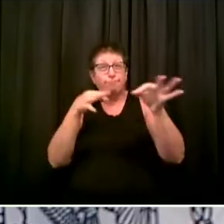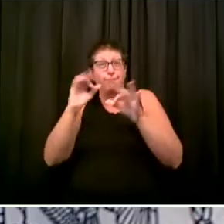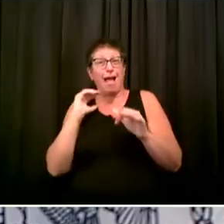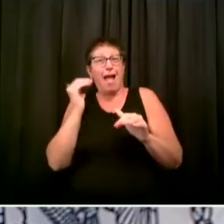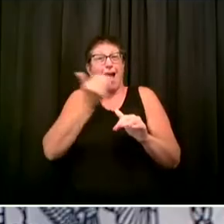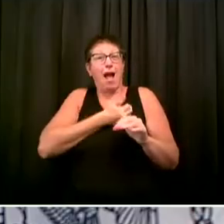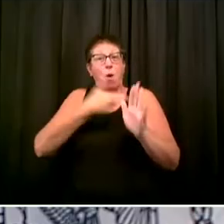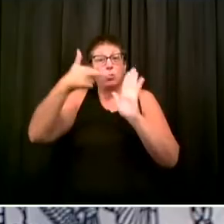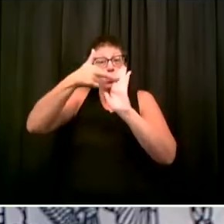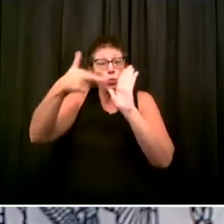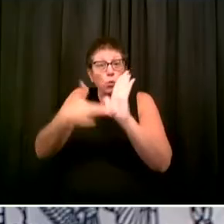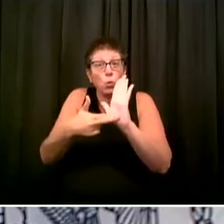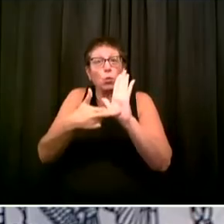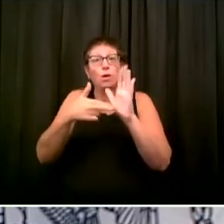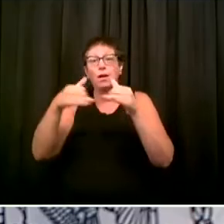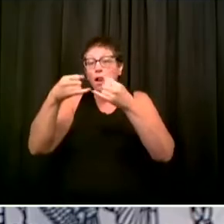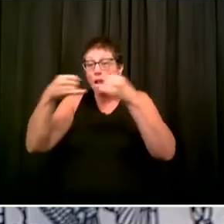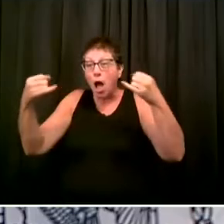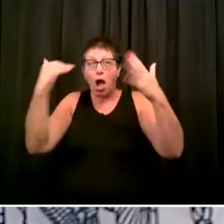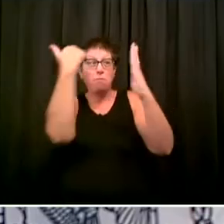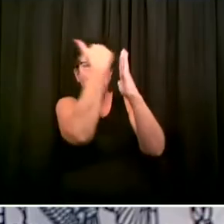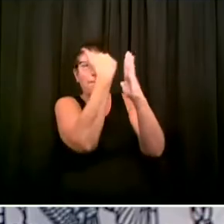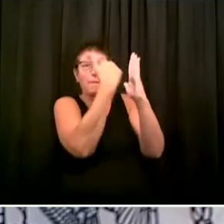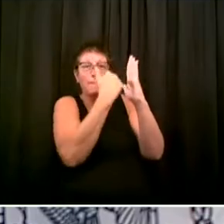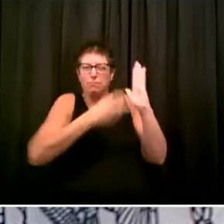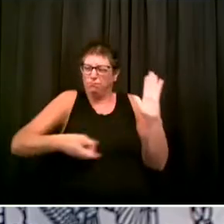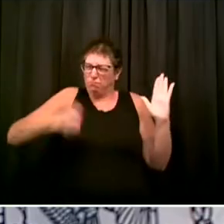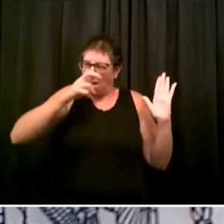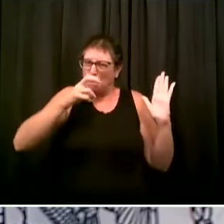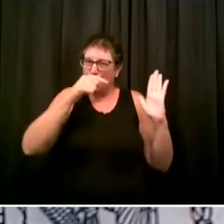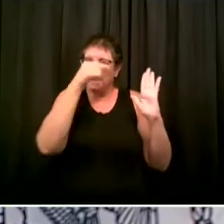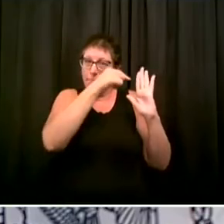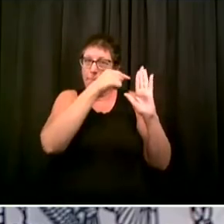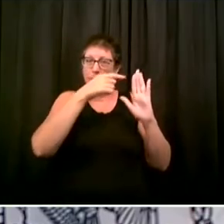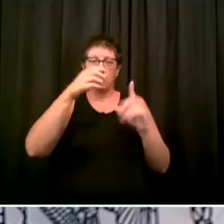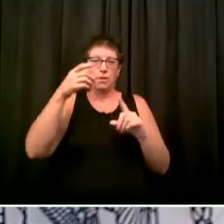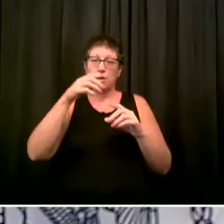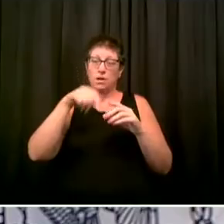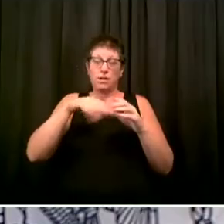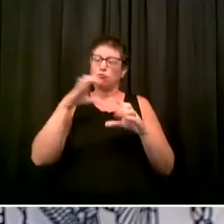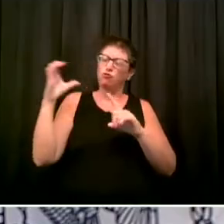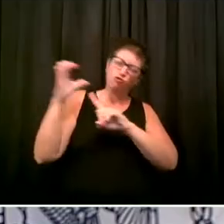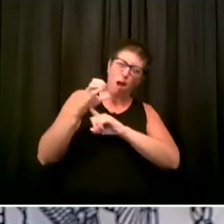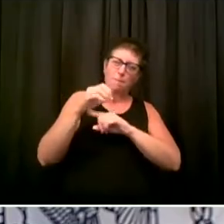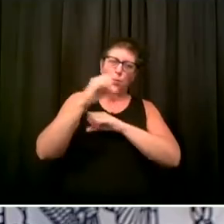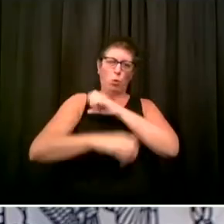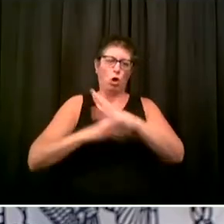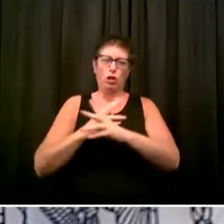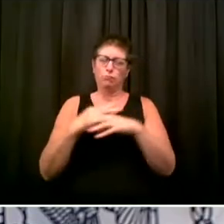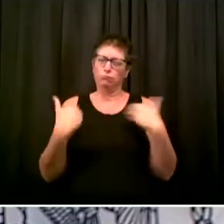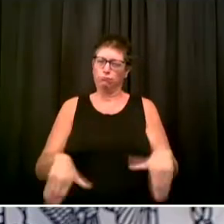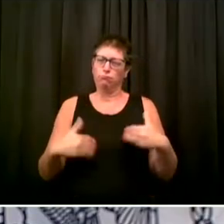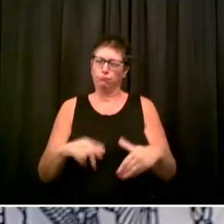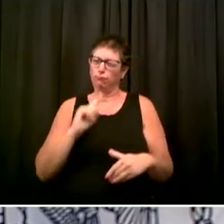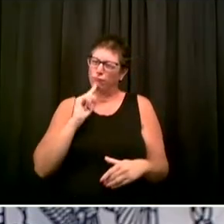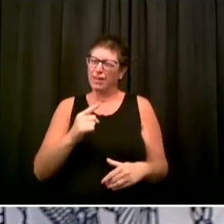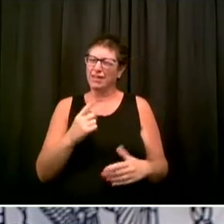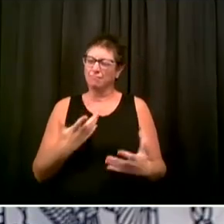FOR NEW YORK CITY PUBLIC